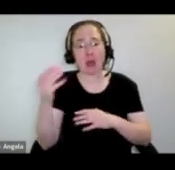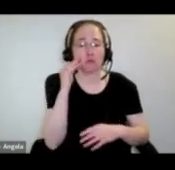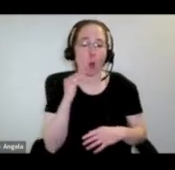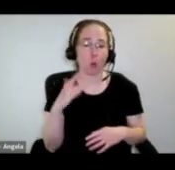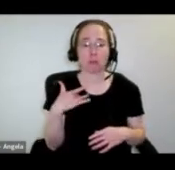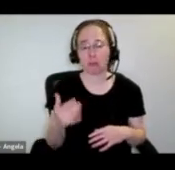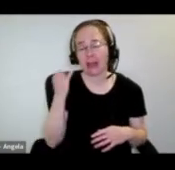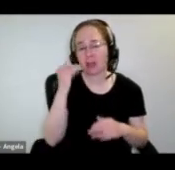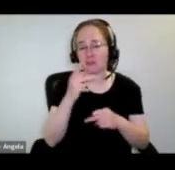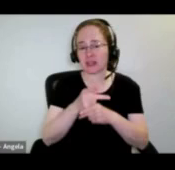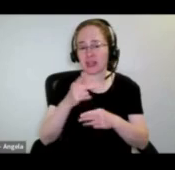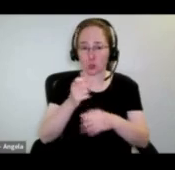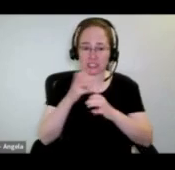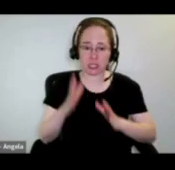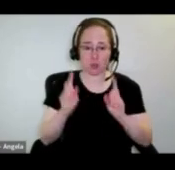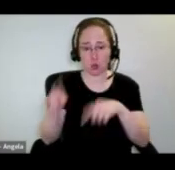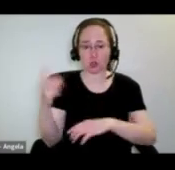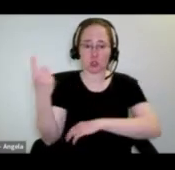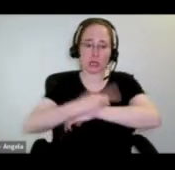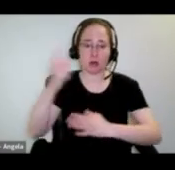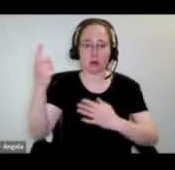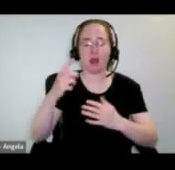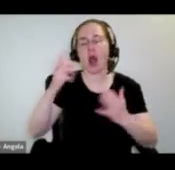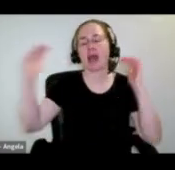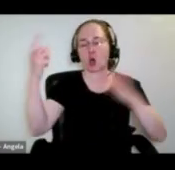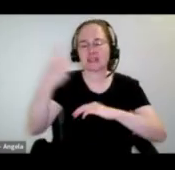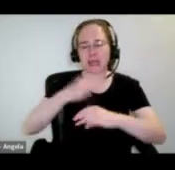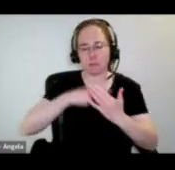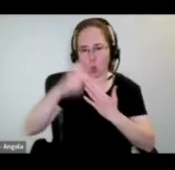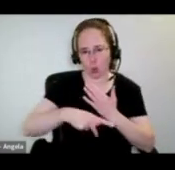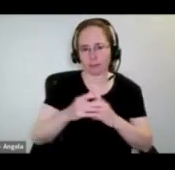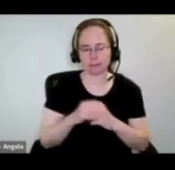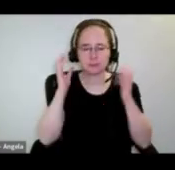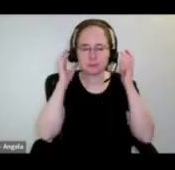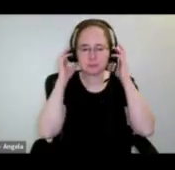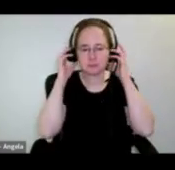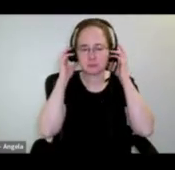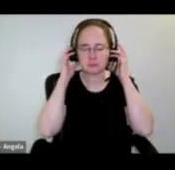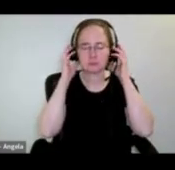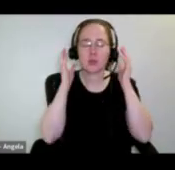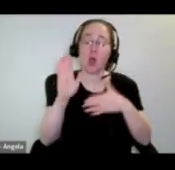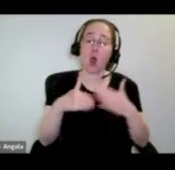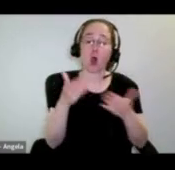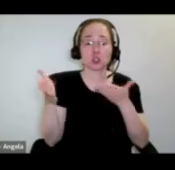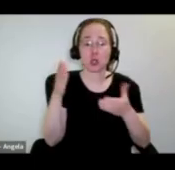David Watkins: for the care receiver. Respite care out of home is generally when the care receiver attends an adult day program.